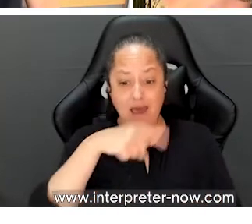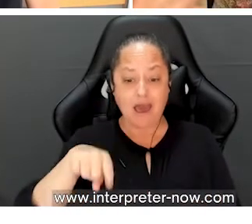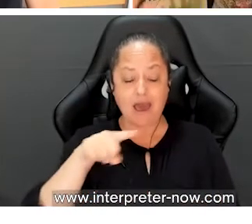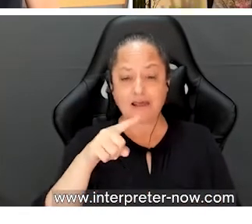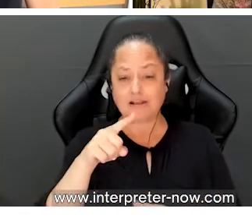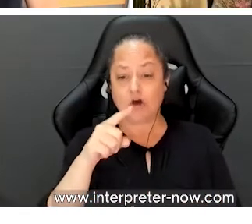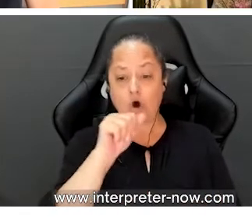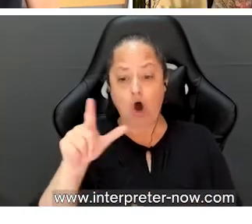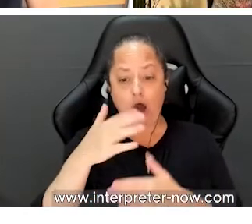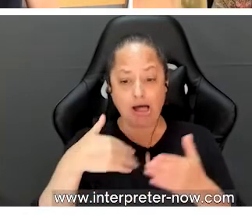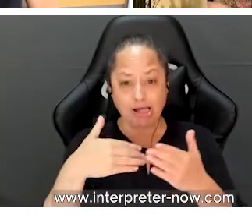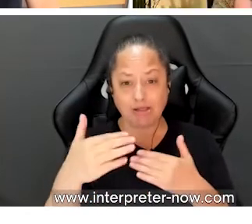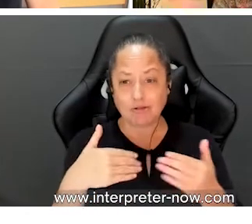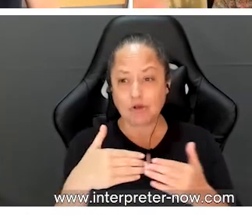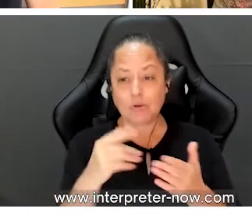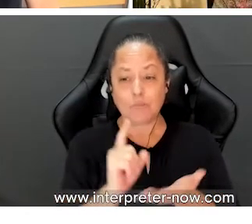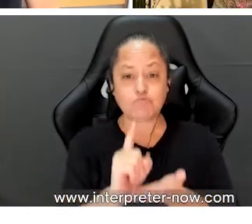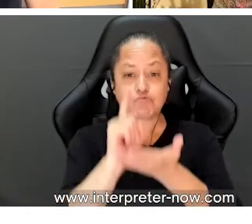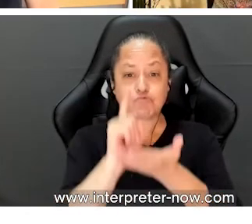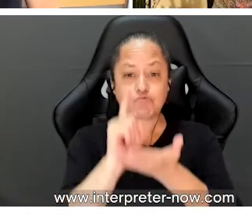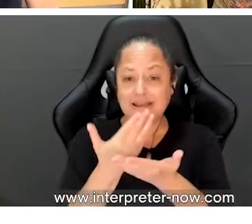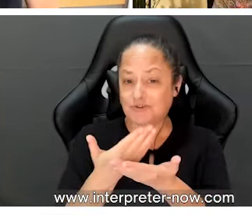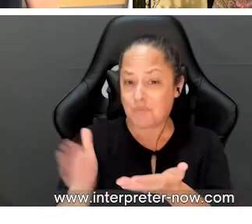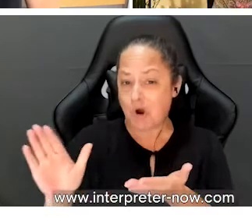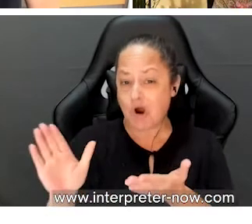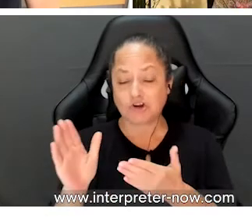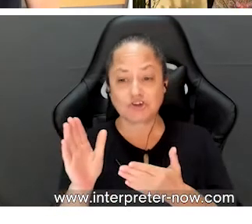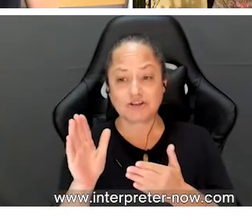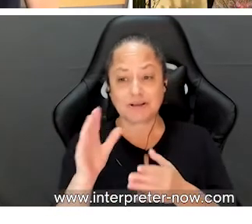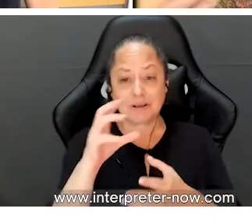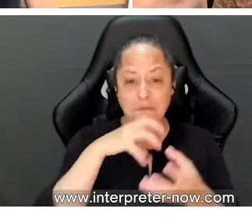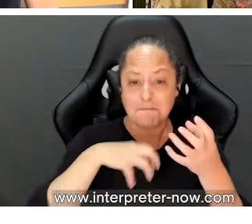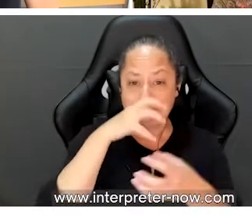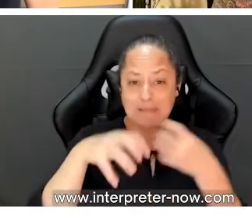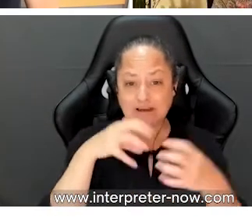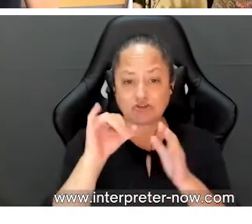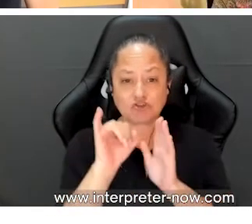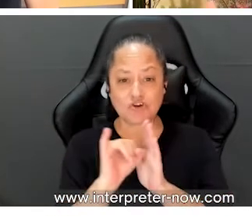privileged or marginalized our mixture of identities are, we are biassed, right?